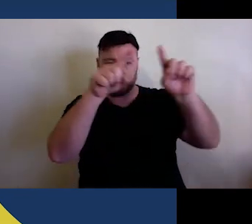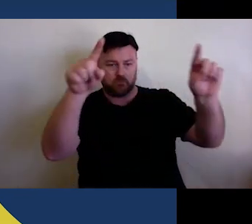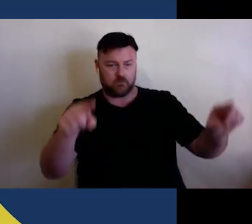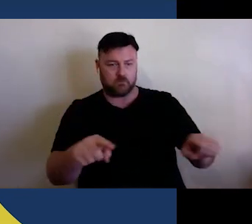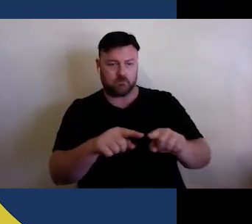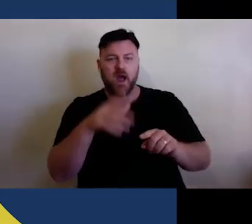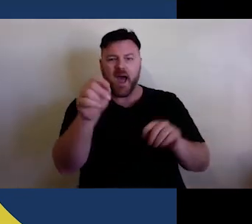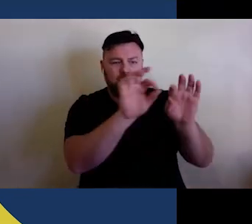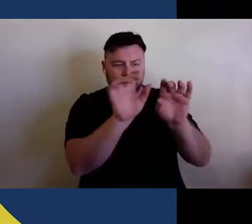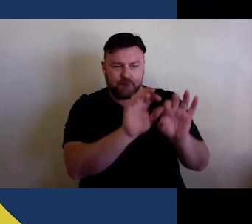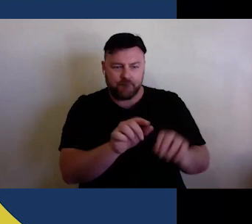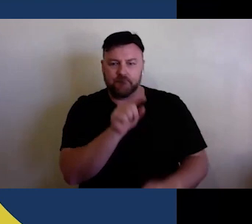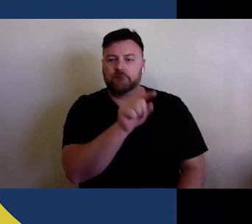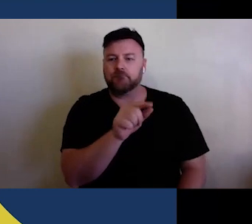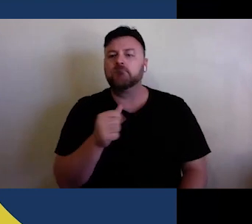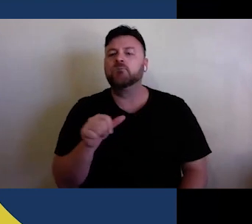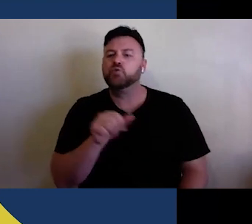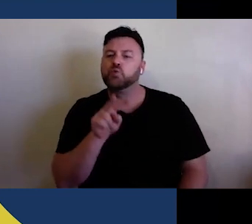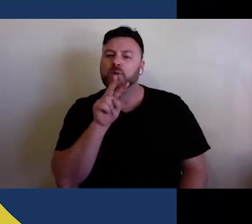guest speaker and Auslan interpreter. I'm your host for